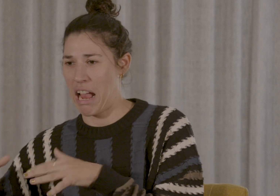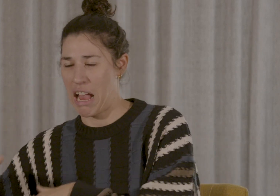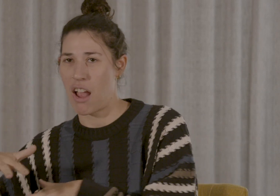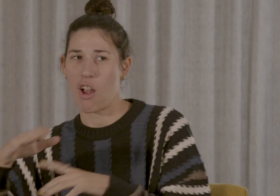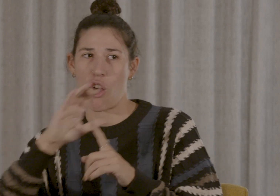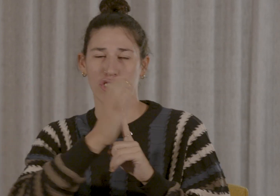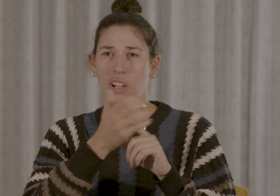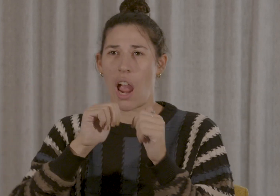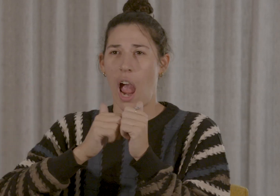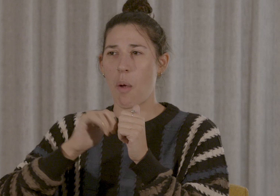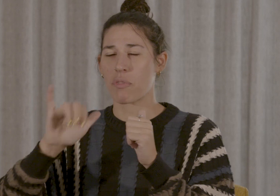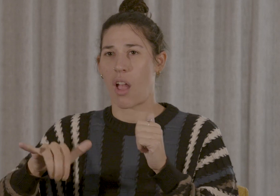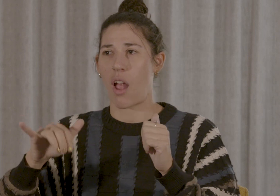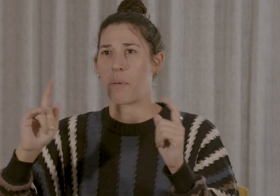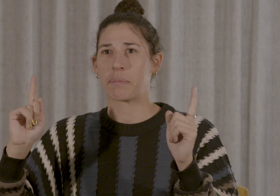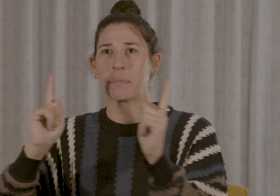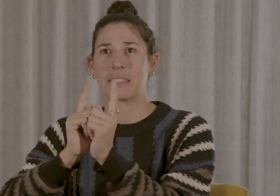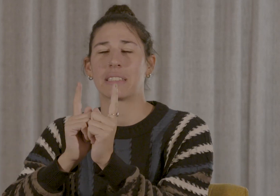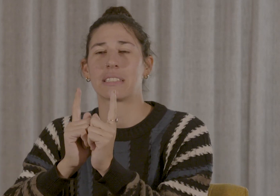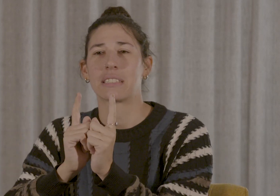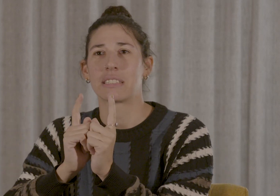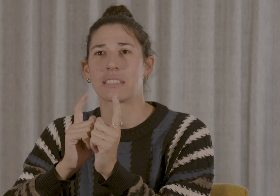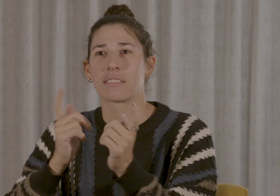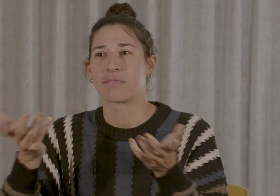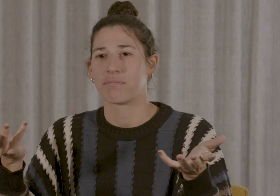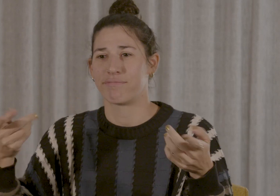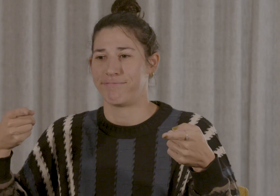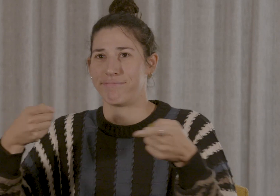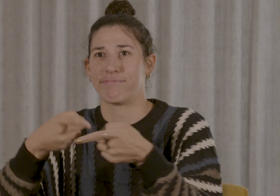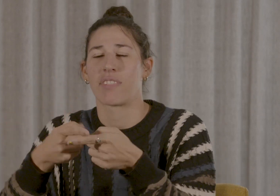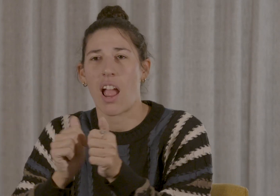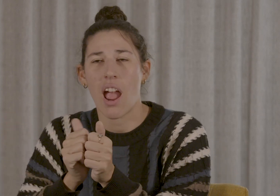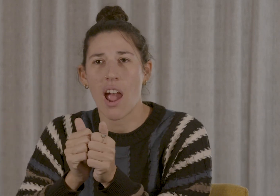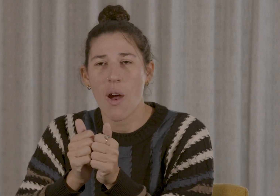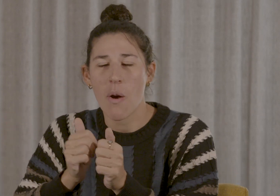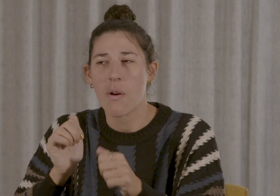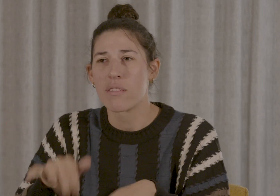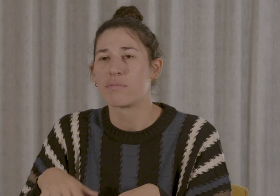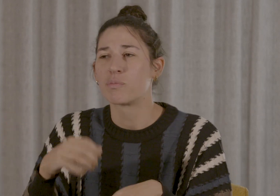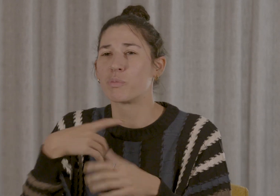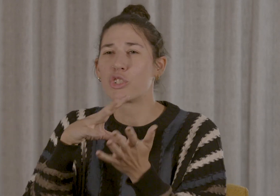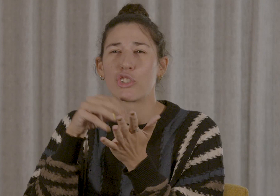which covers how land and culture meet and the intersection of both.